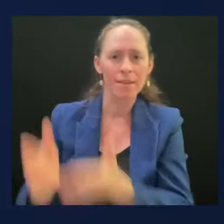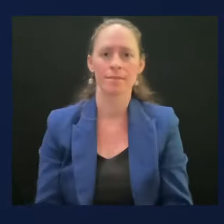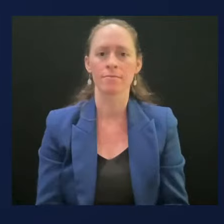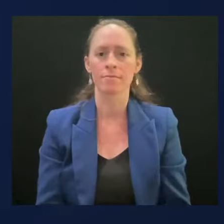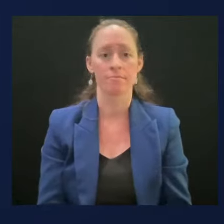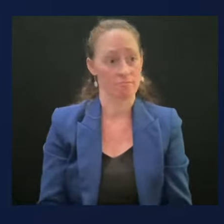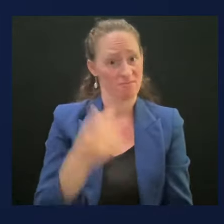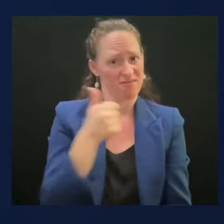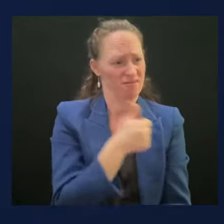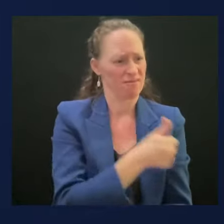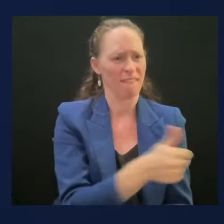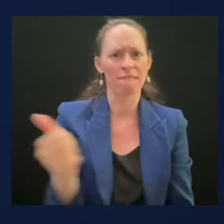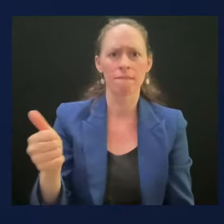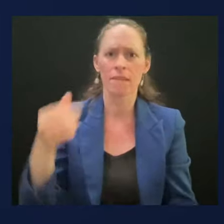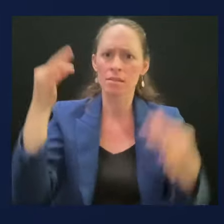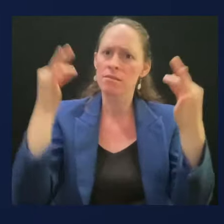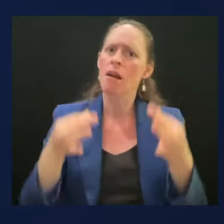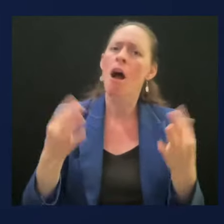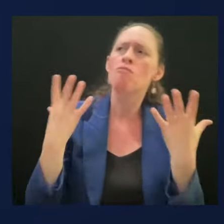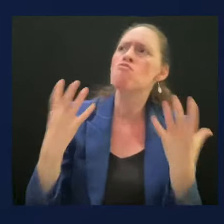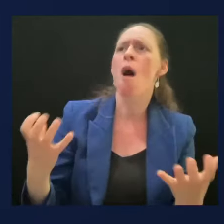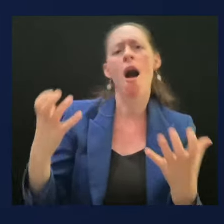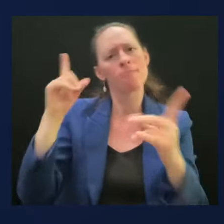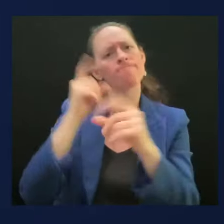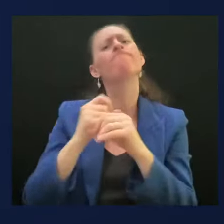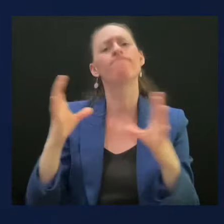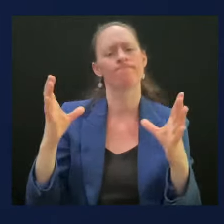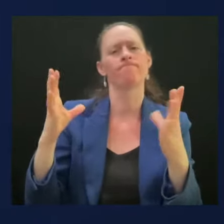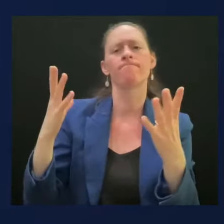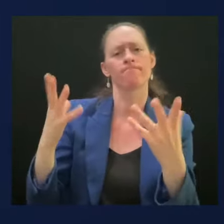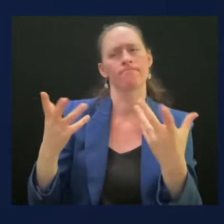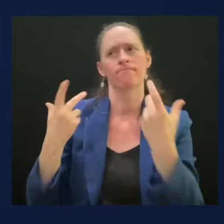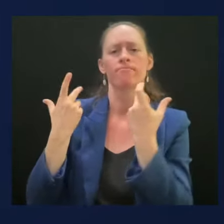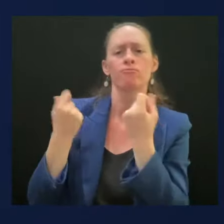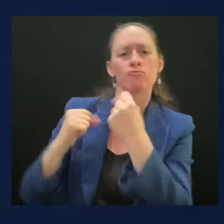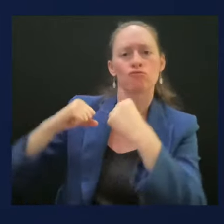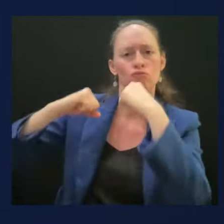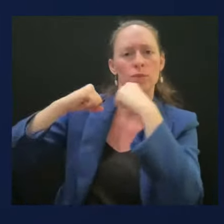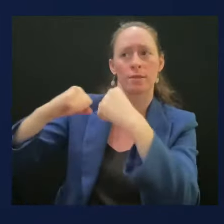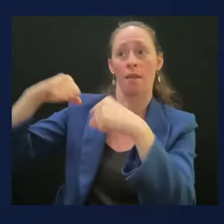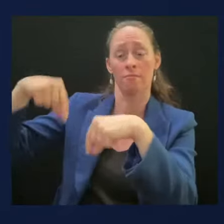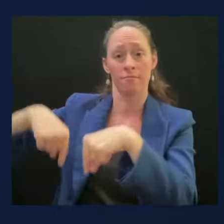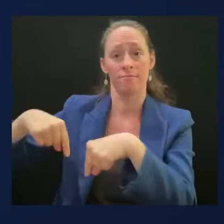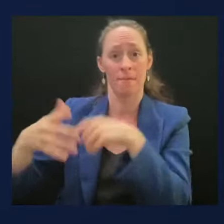In 1970, the Gates Commission recommended eliminating conscription.